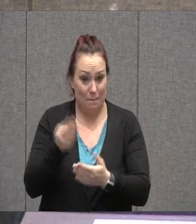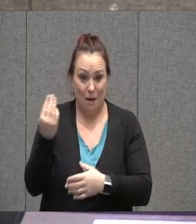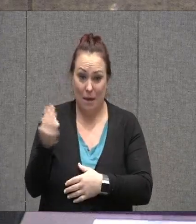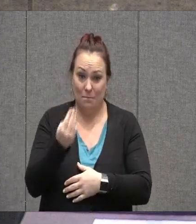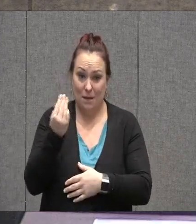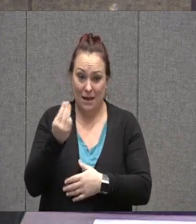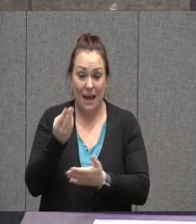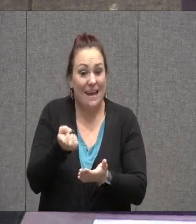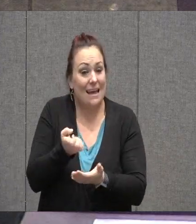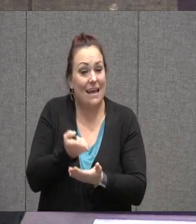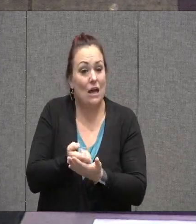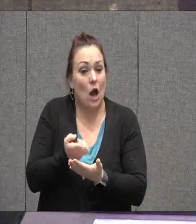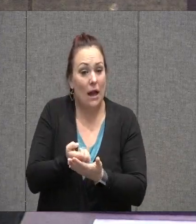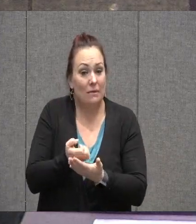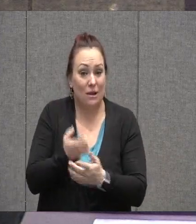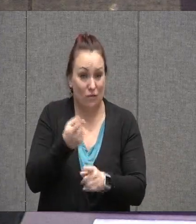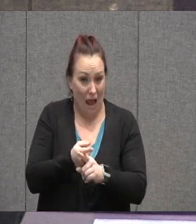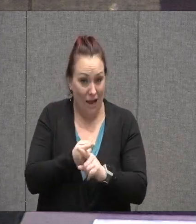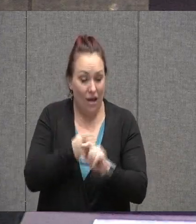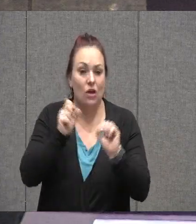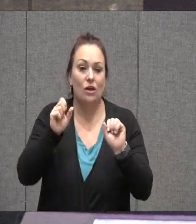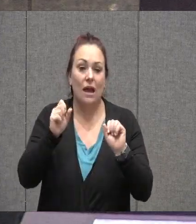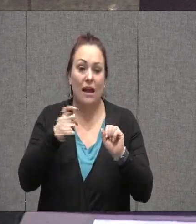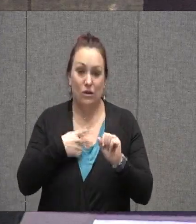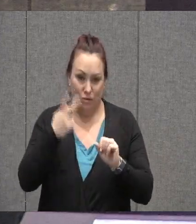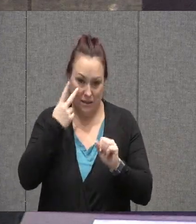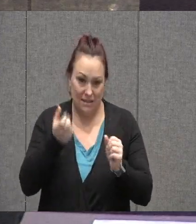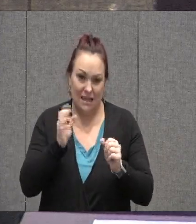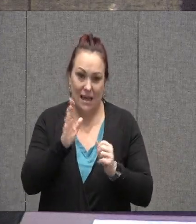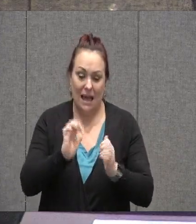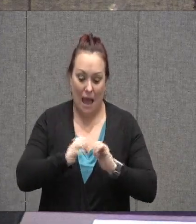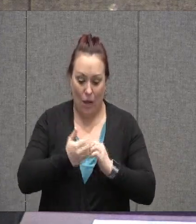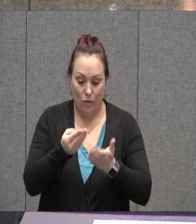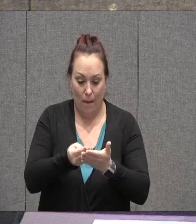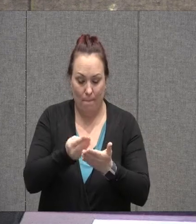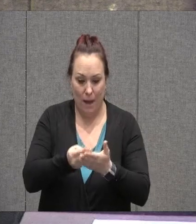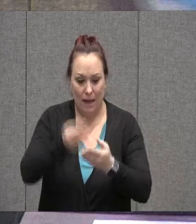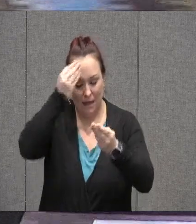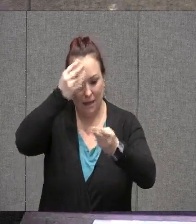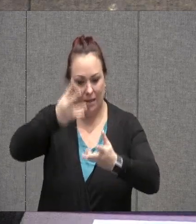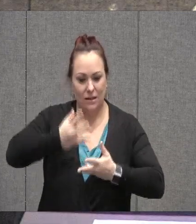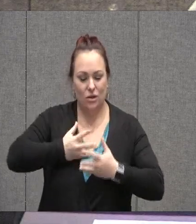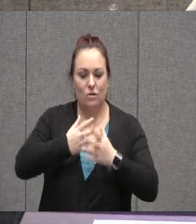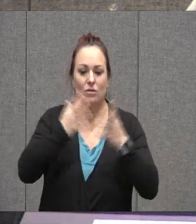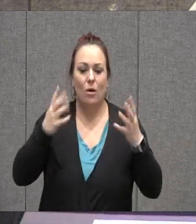You can see how the money tells us so much about a country. All right, so that was the Maldives